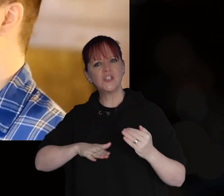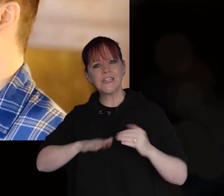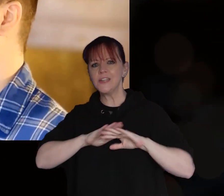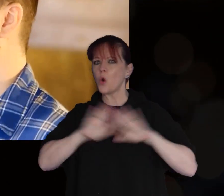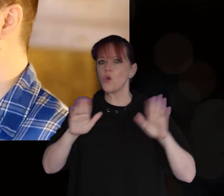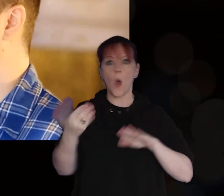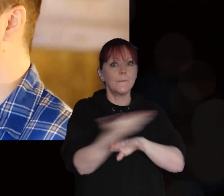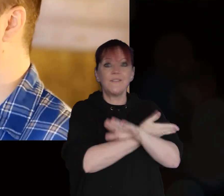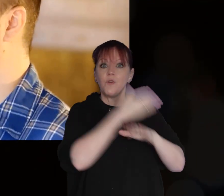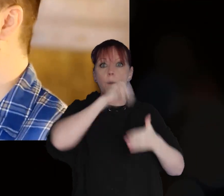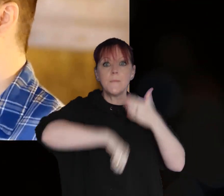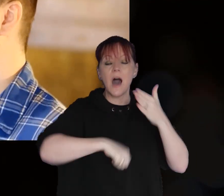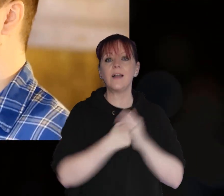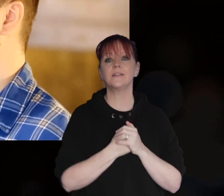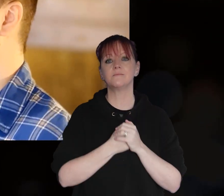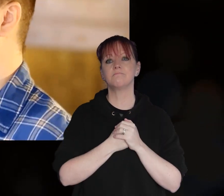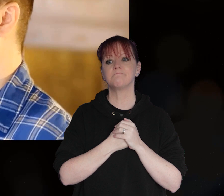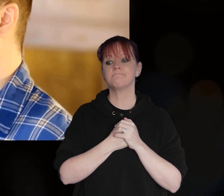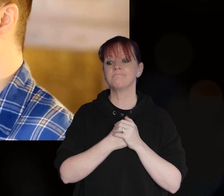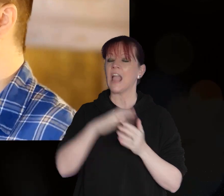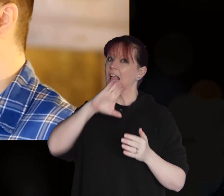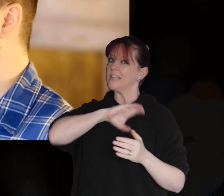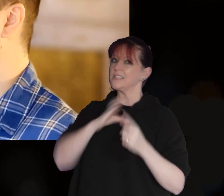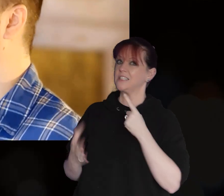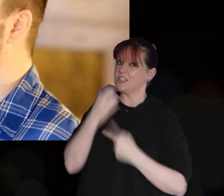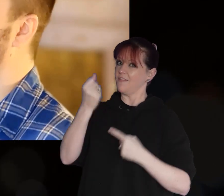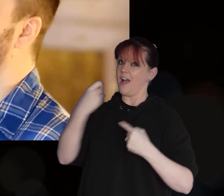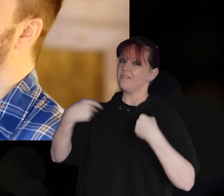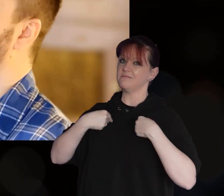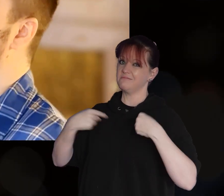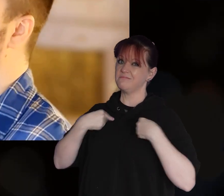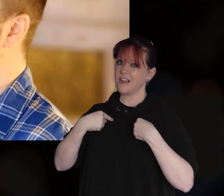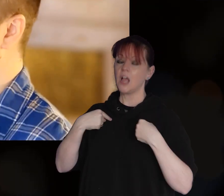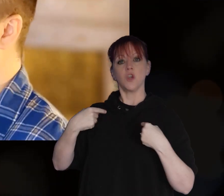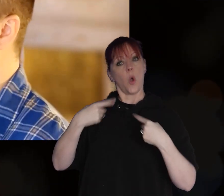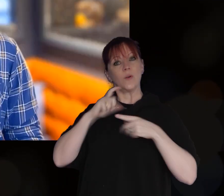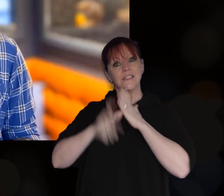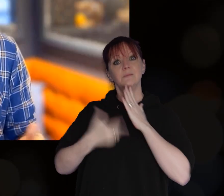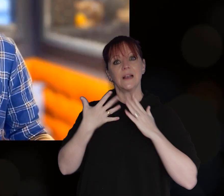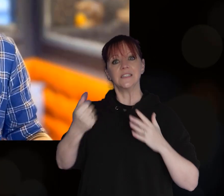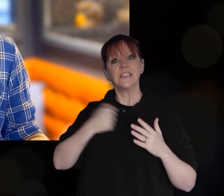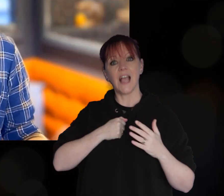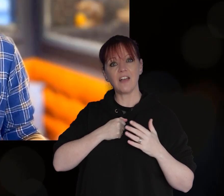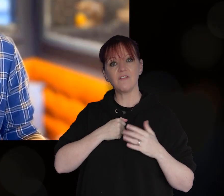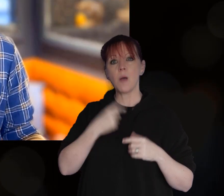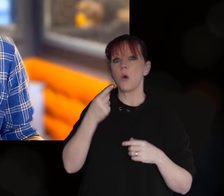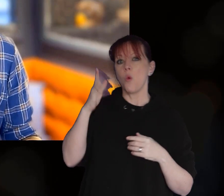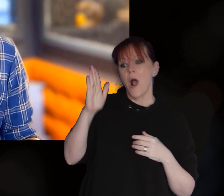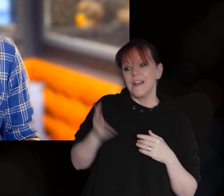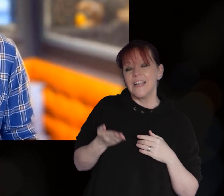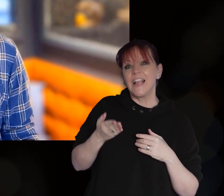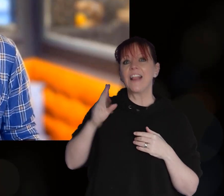Personally as a cancer survivor, I live with a disability and around one in three gamers do too. I invite you to join us on AbleToPlay